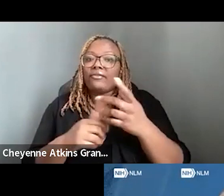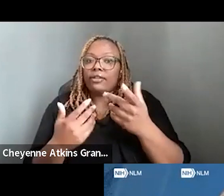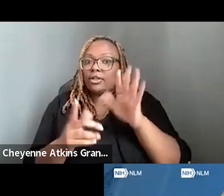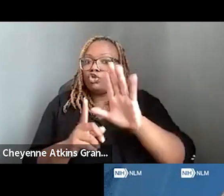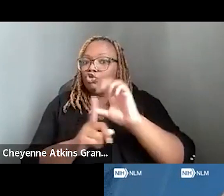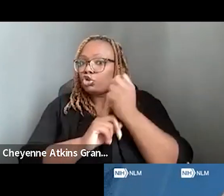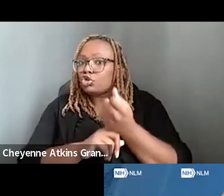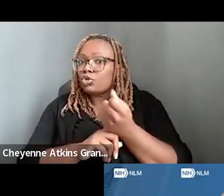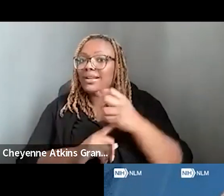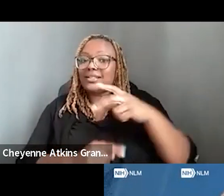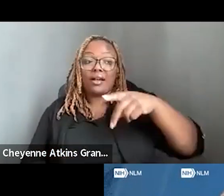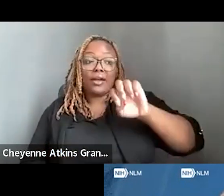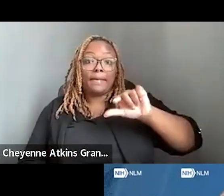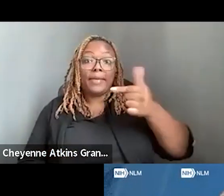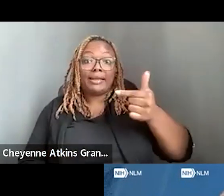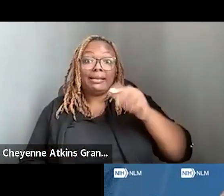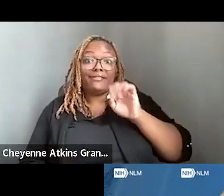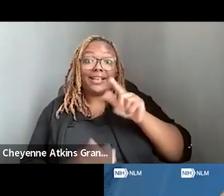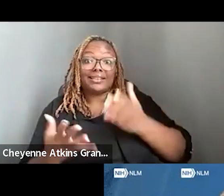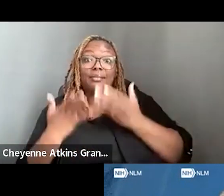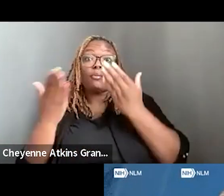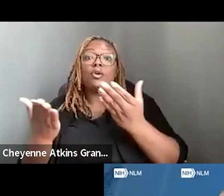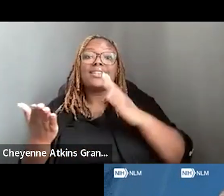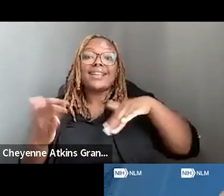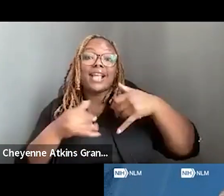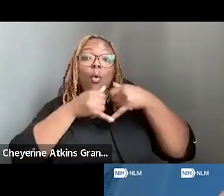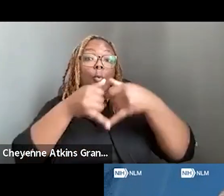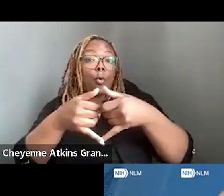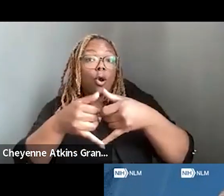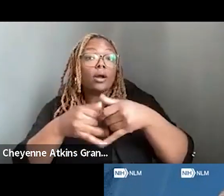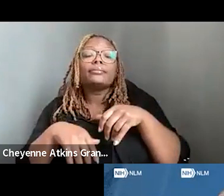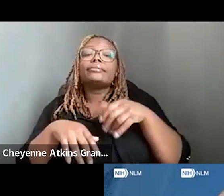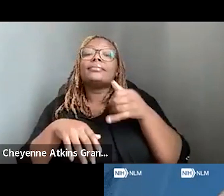of a pending FastLane proposal that's not yet awarded. If you need to make updates to that,